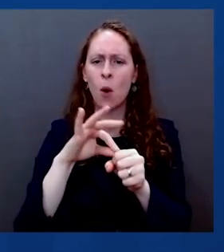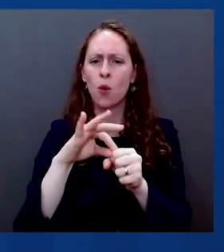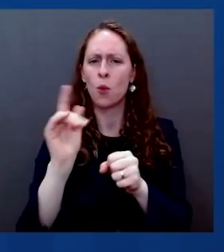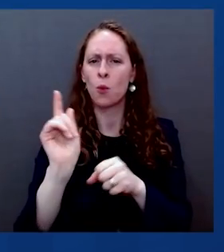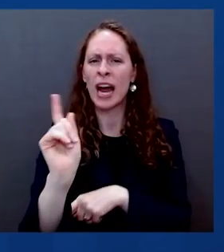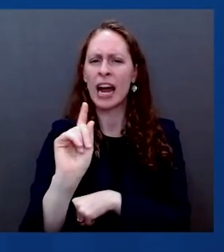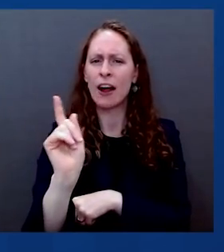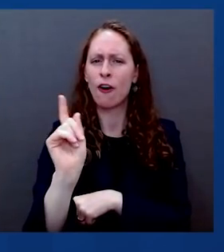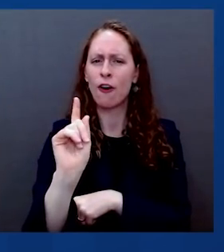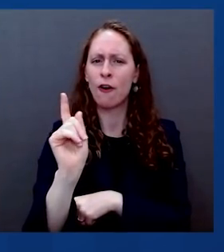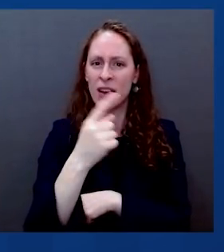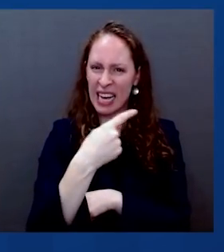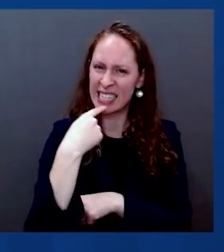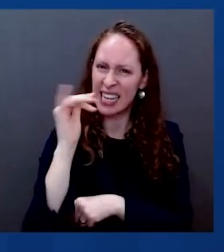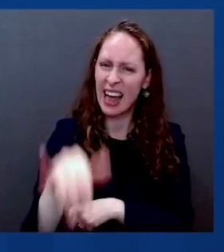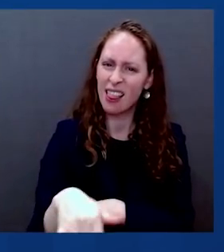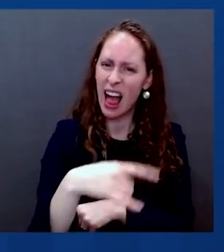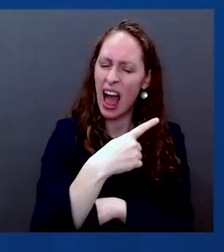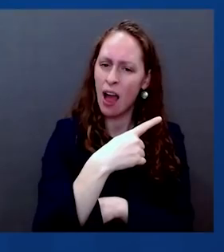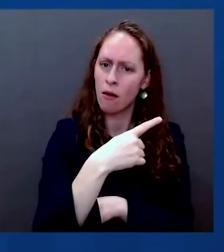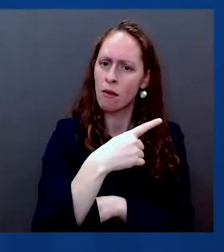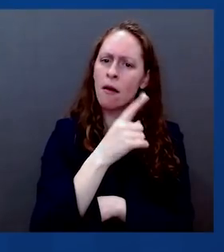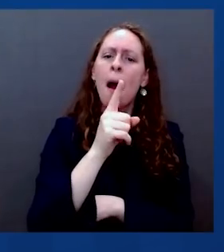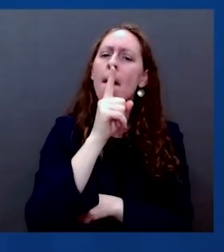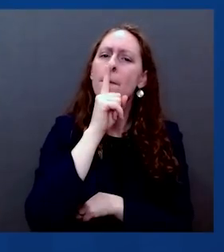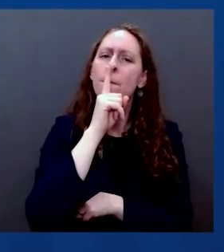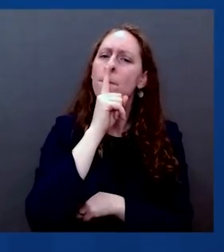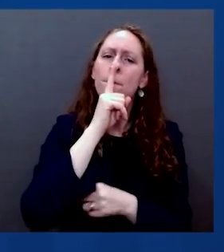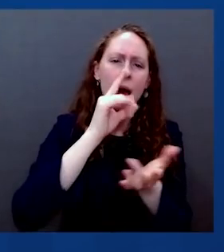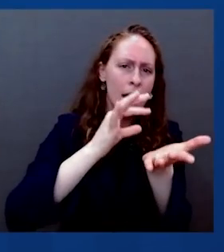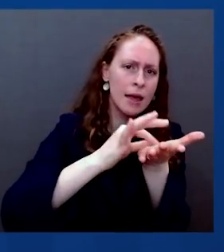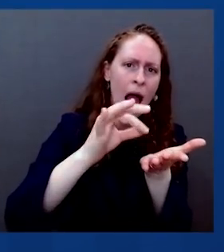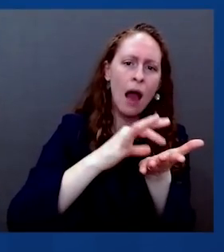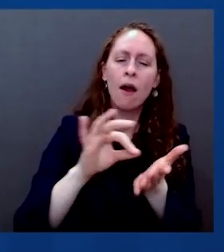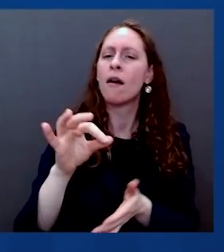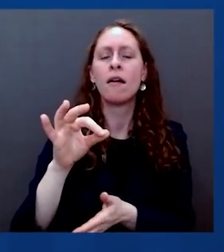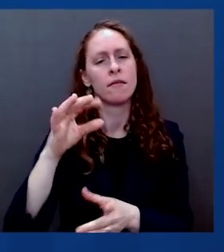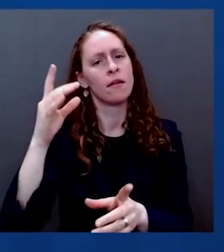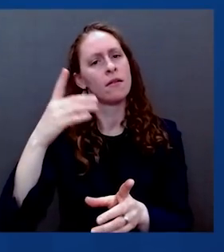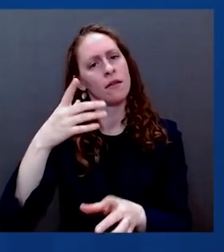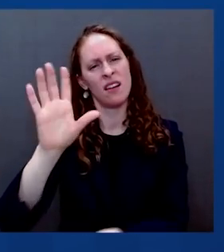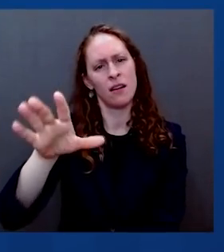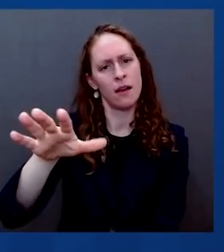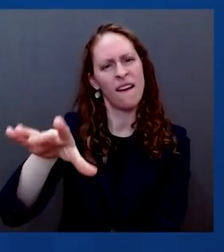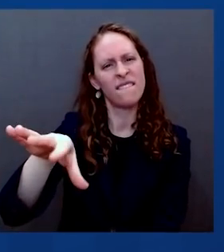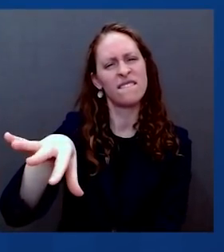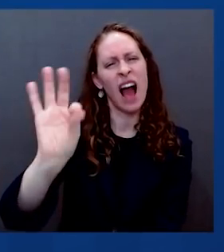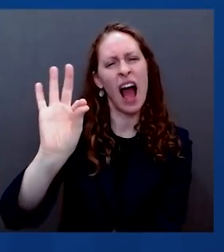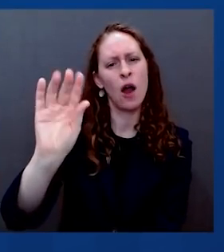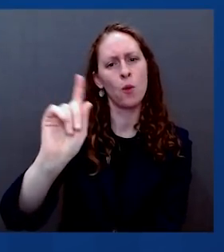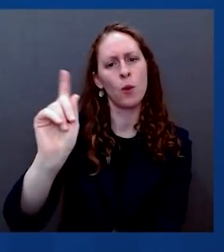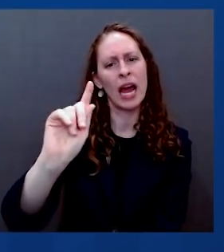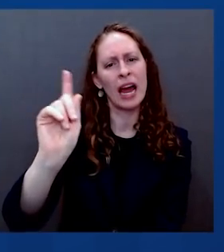He said, "find votes" that he needed to win. He failed because of the courageous officials --